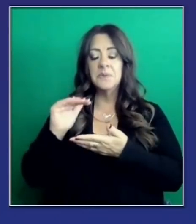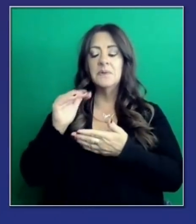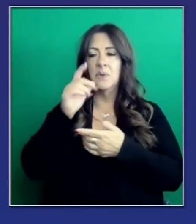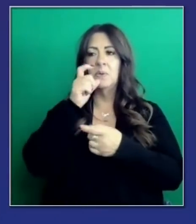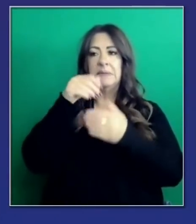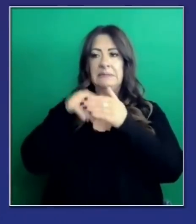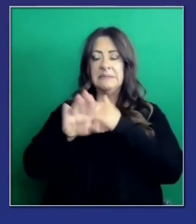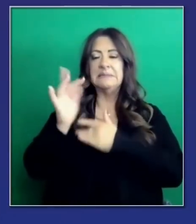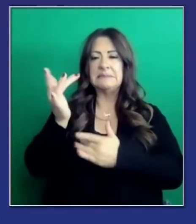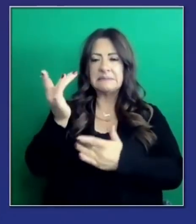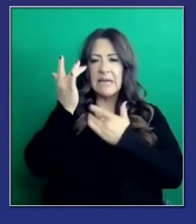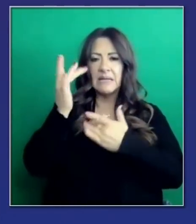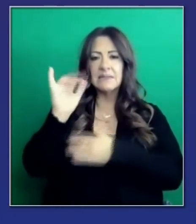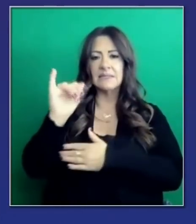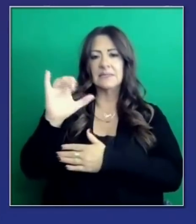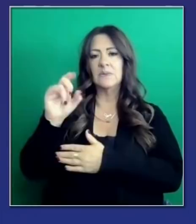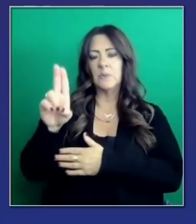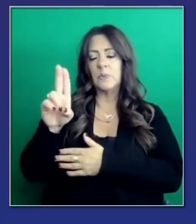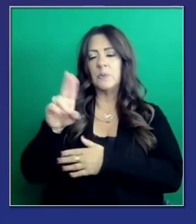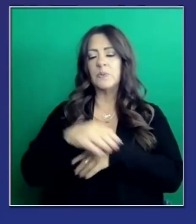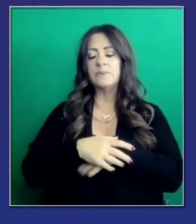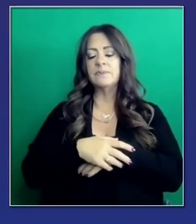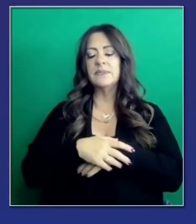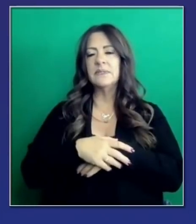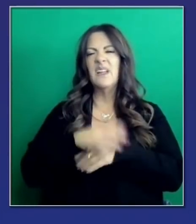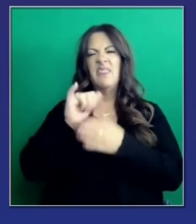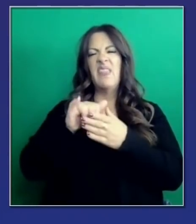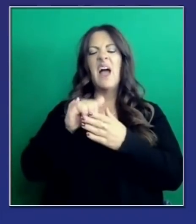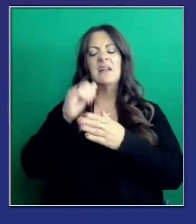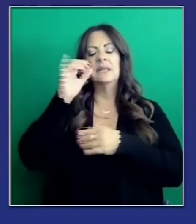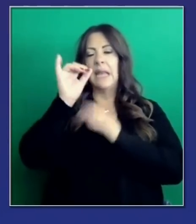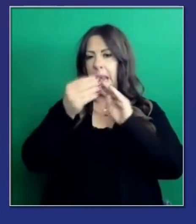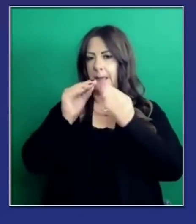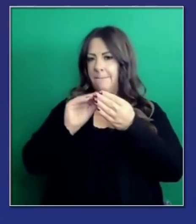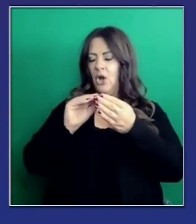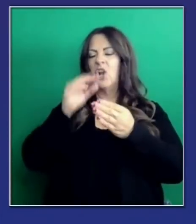YOU SEE A 9% DECREASE OVER A TWO-WEEK PERIOD IN ICU